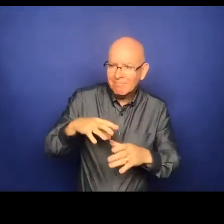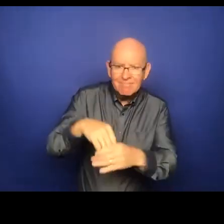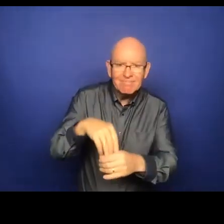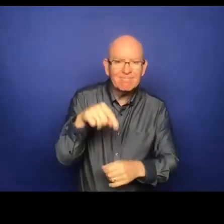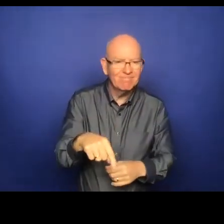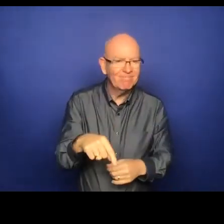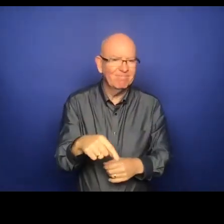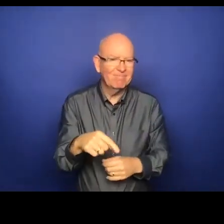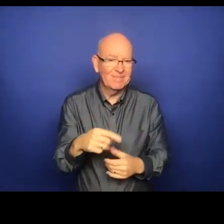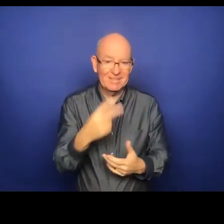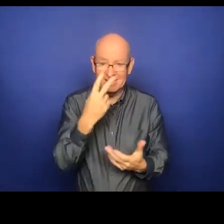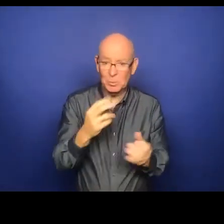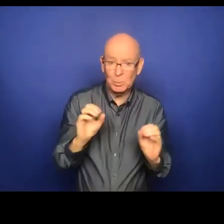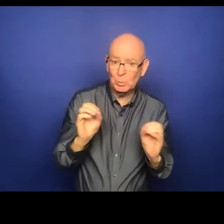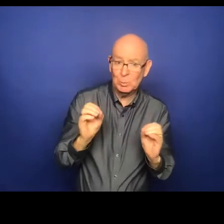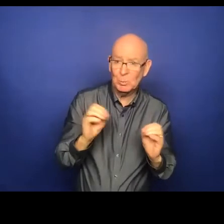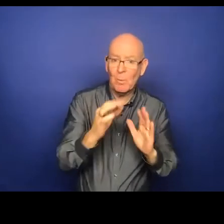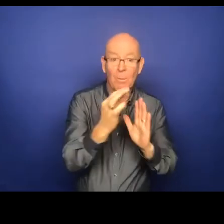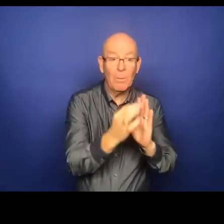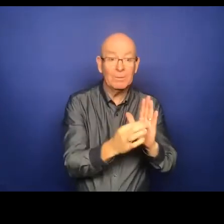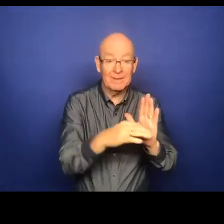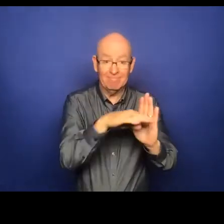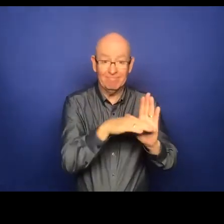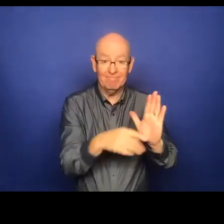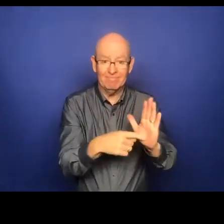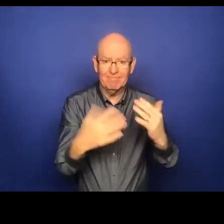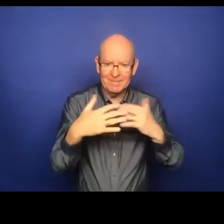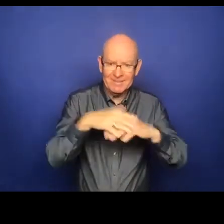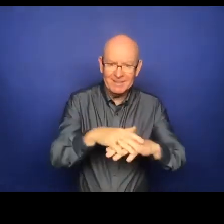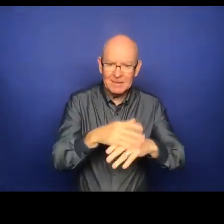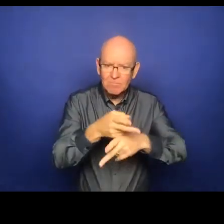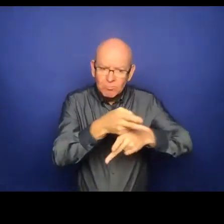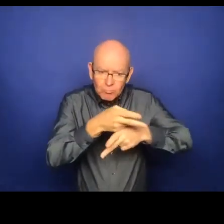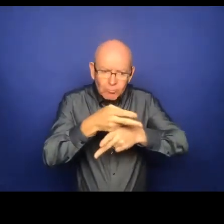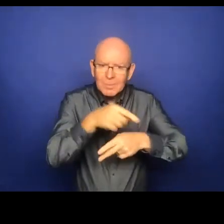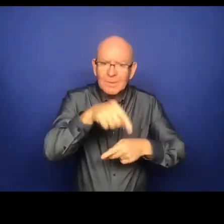So the Economic and Social Commission for Western Asia